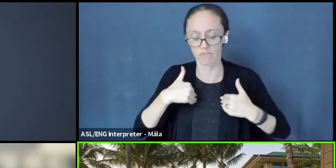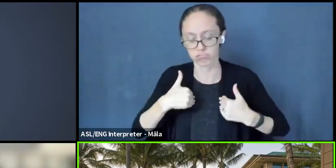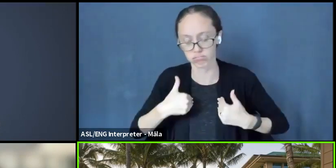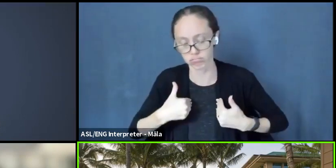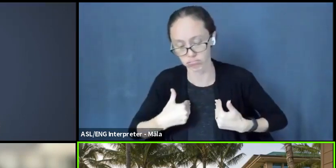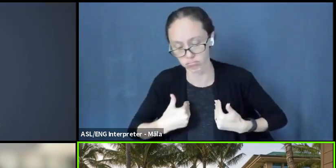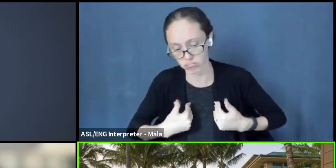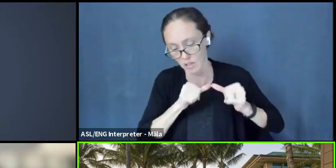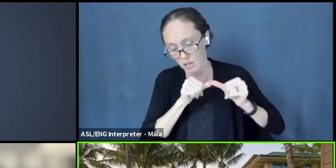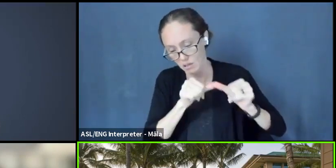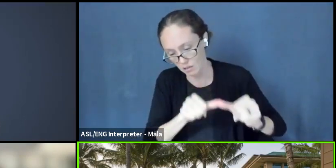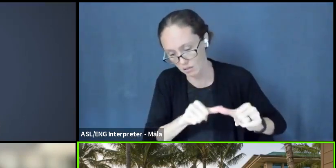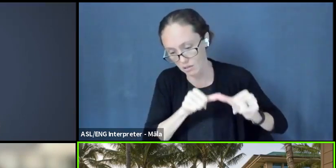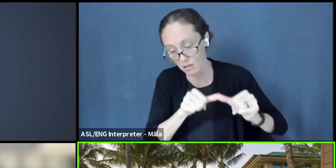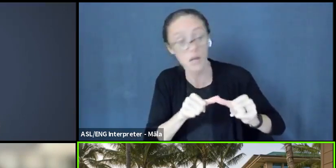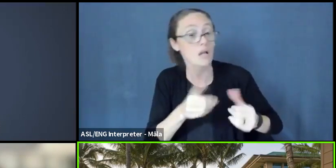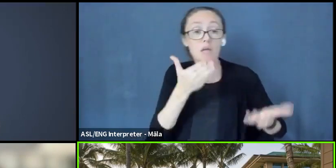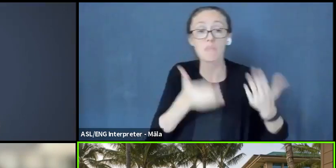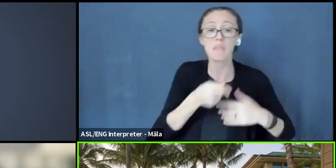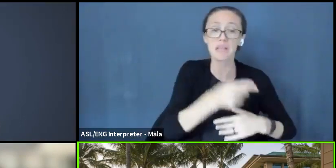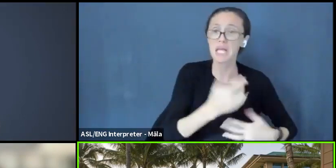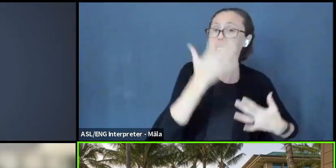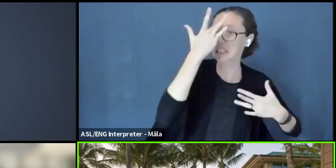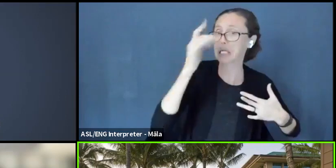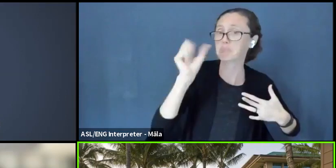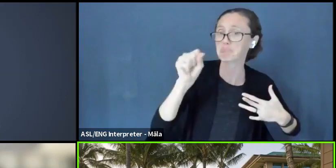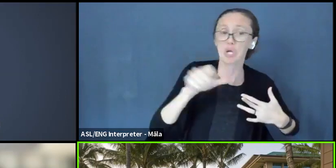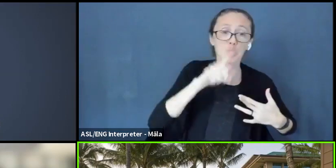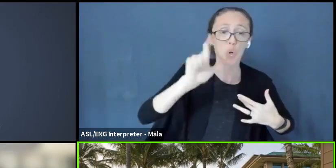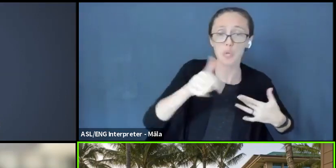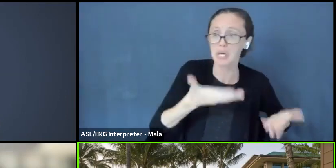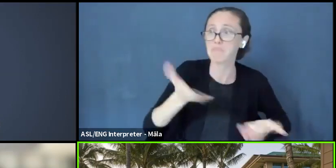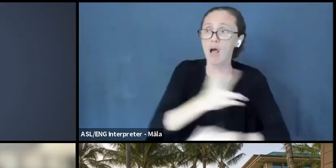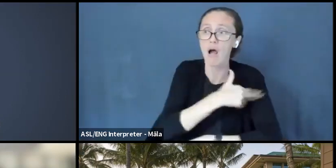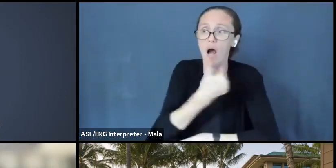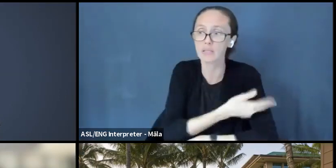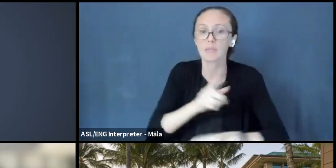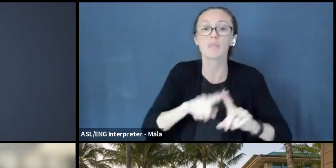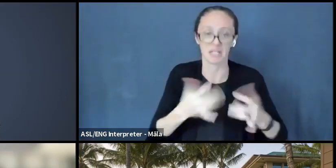Even if they were not sick enough to be hospitalized from Covid.